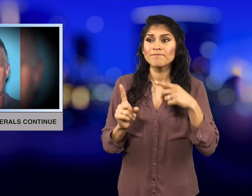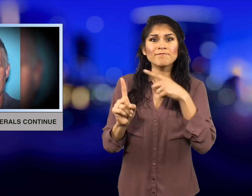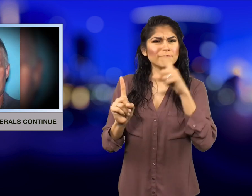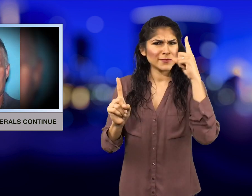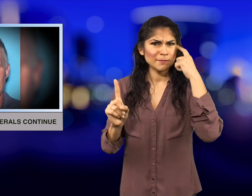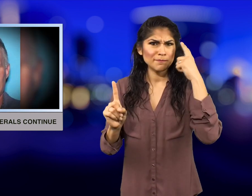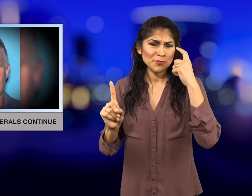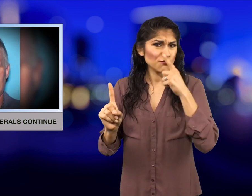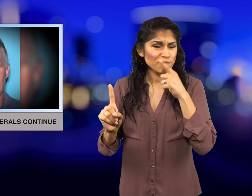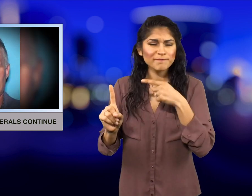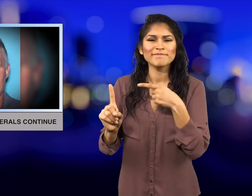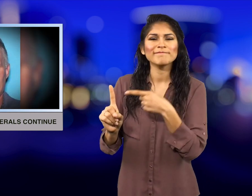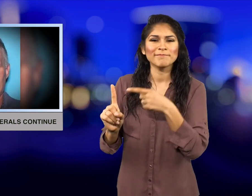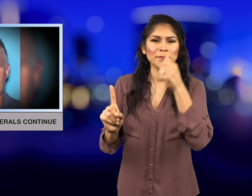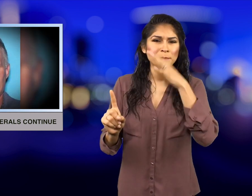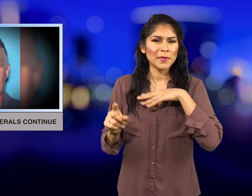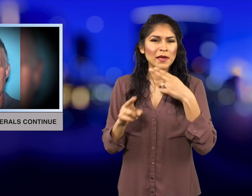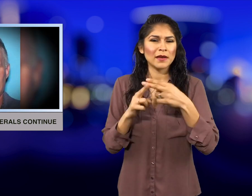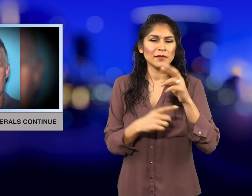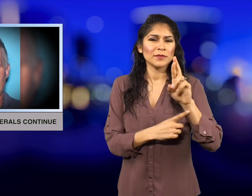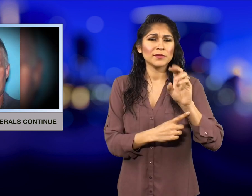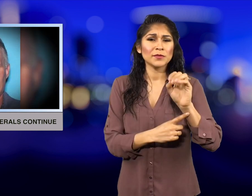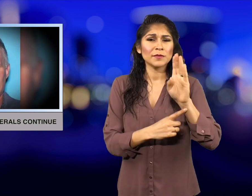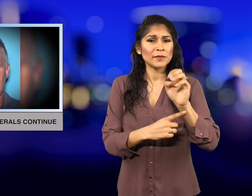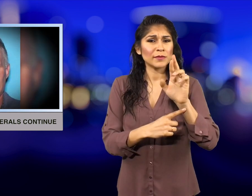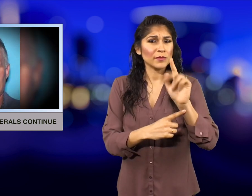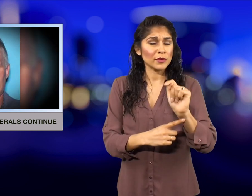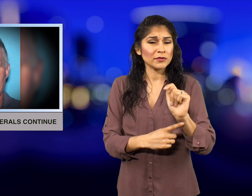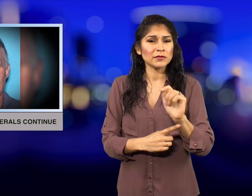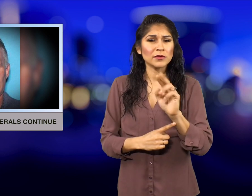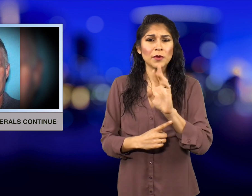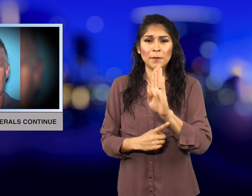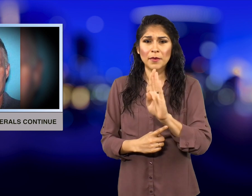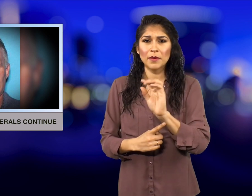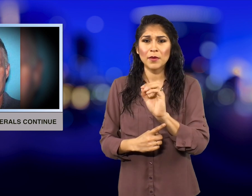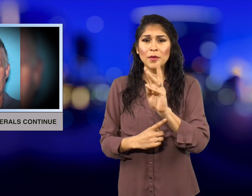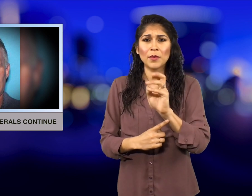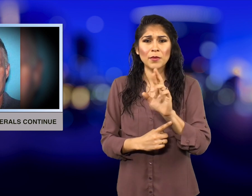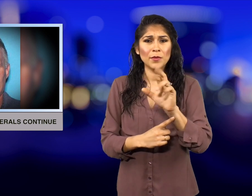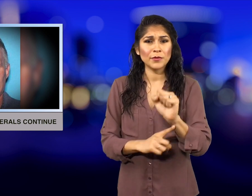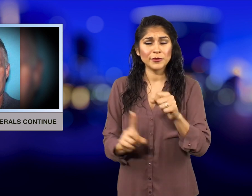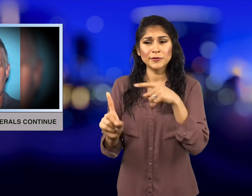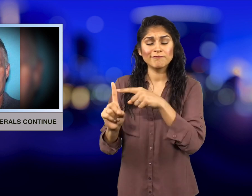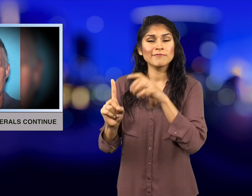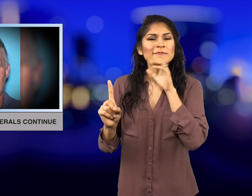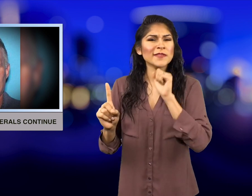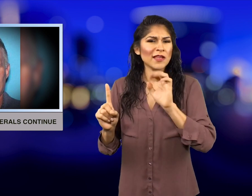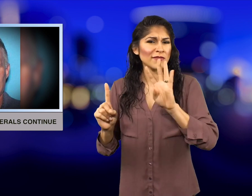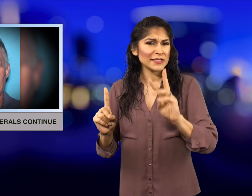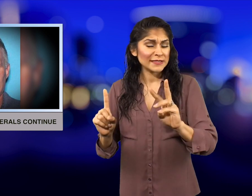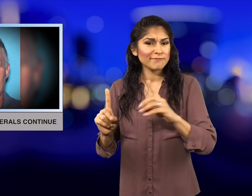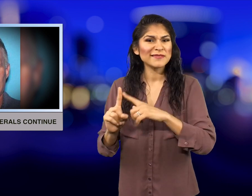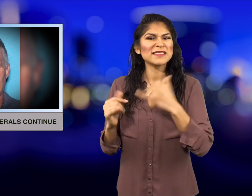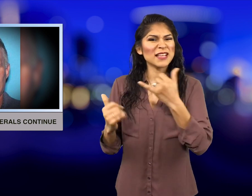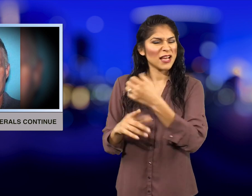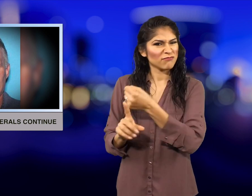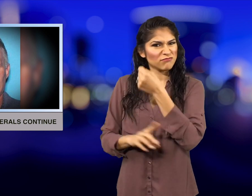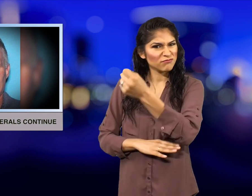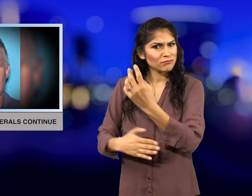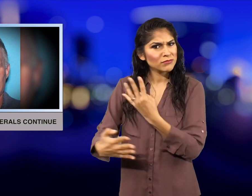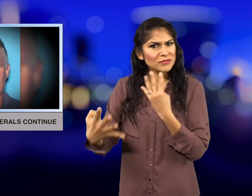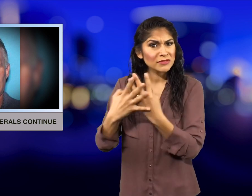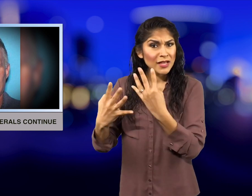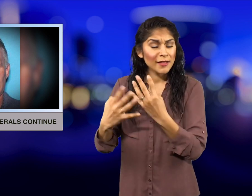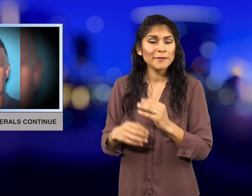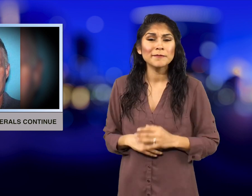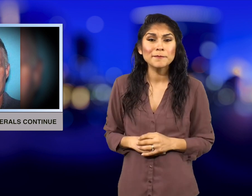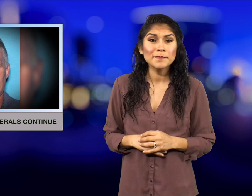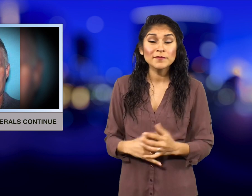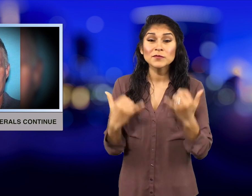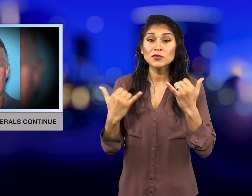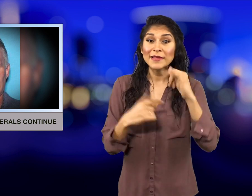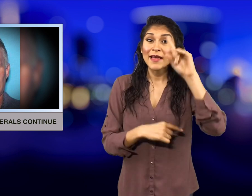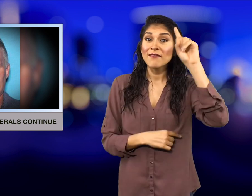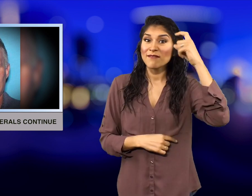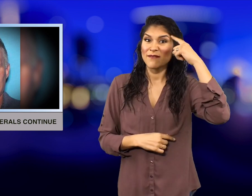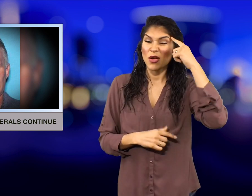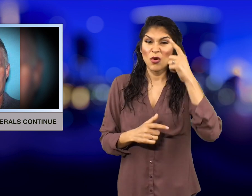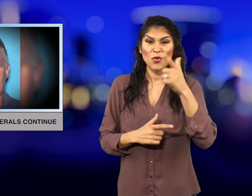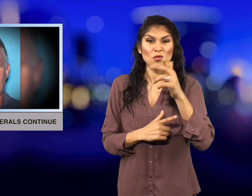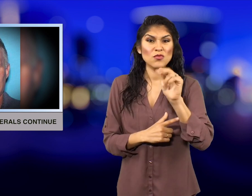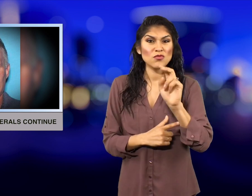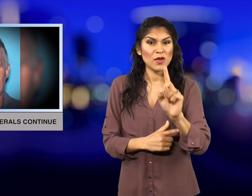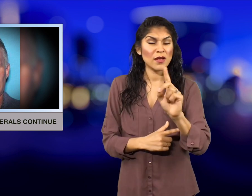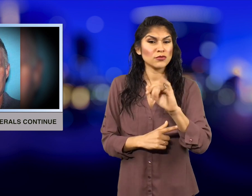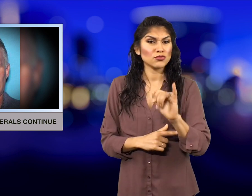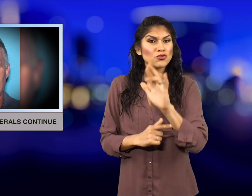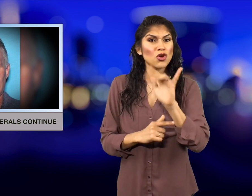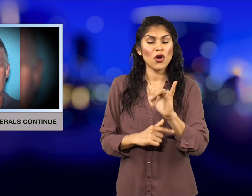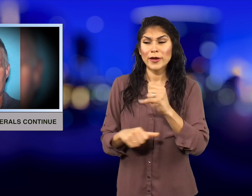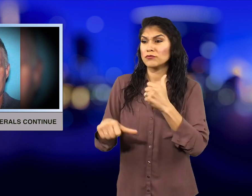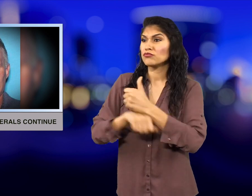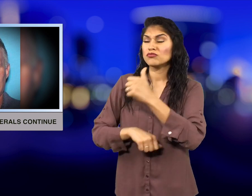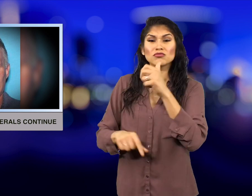The suspect in the case, 46-year-old Robert Bowers, is in jail and a federal grand jury